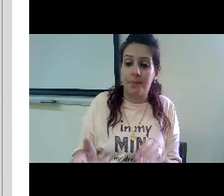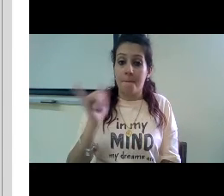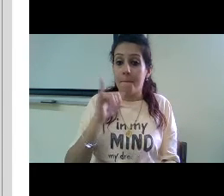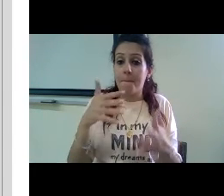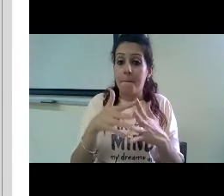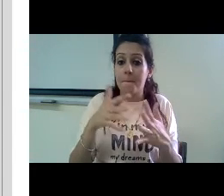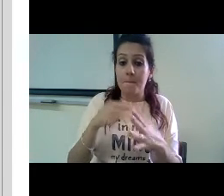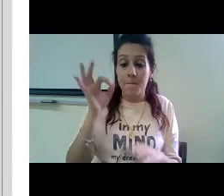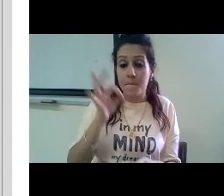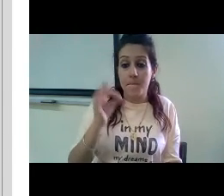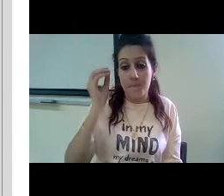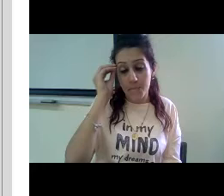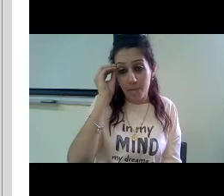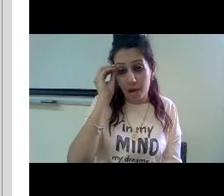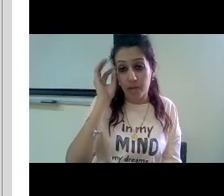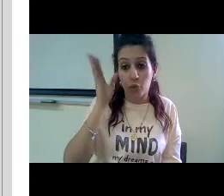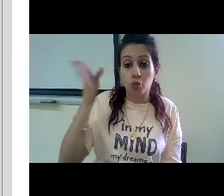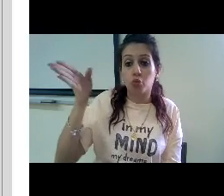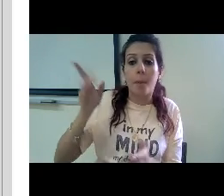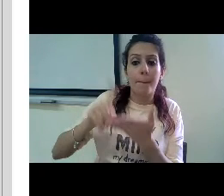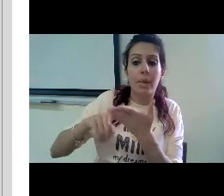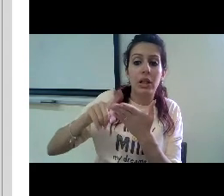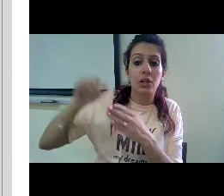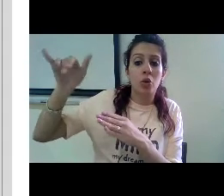disabilities. And well, it's very important.